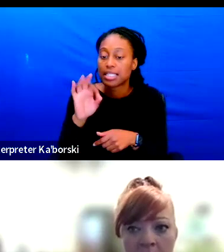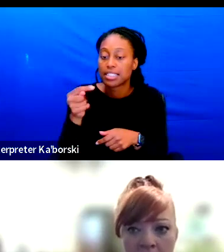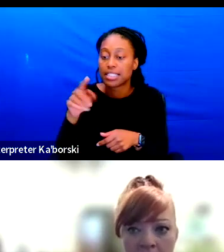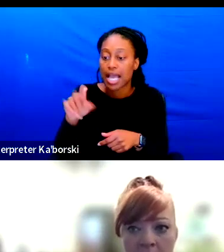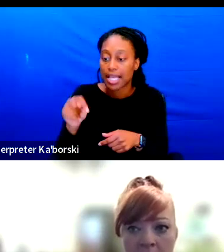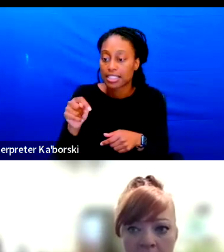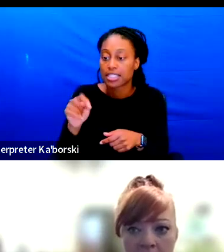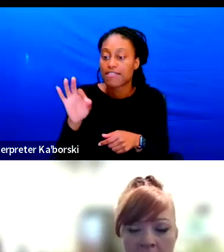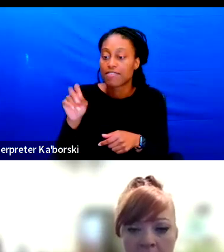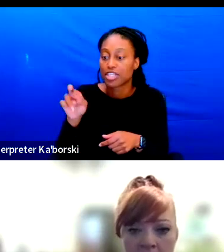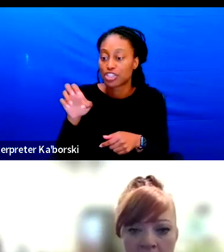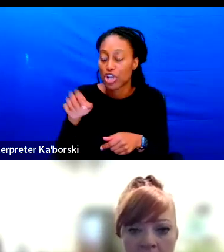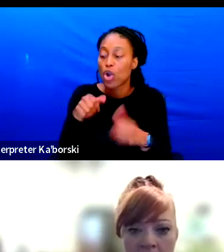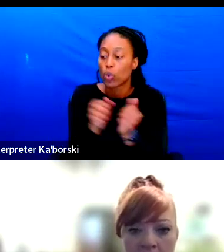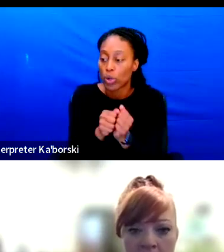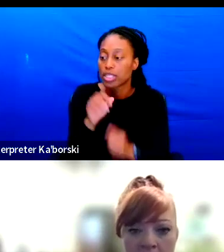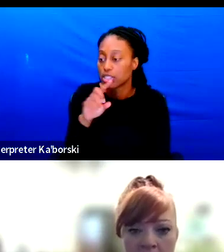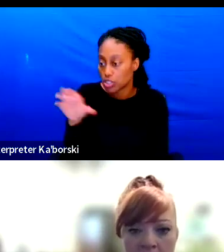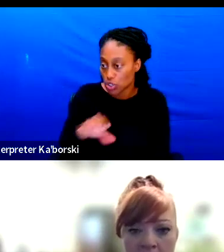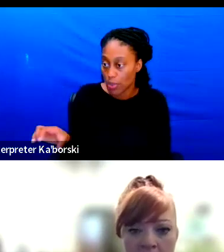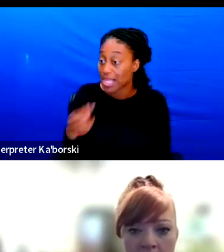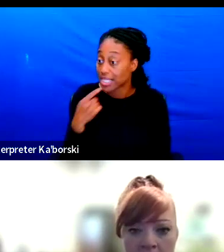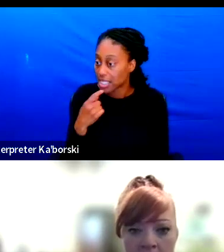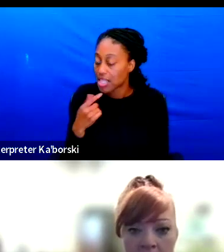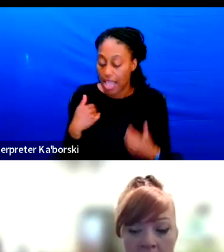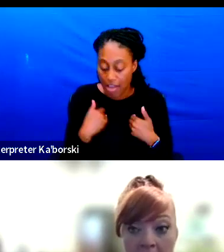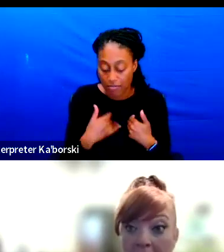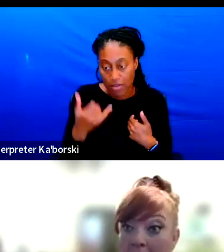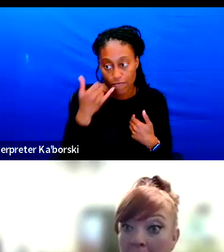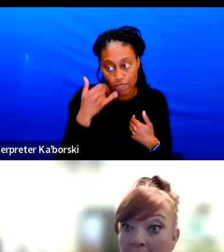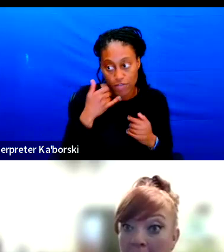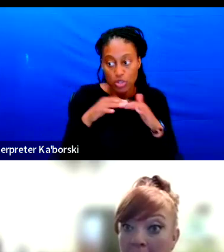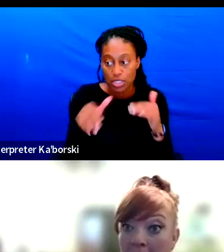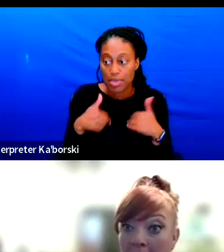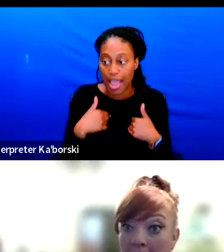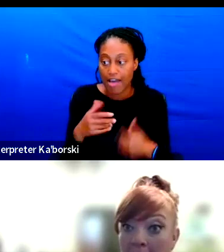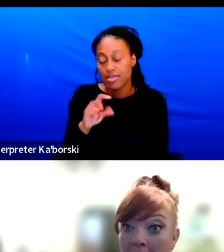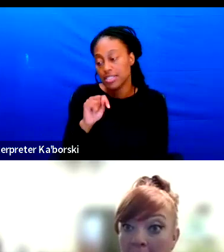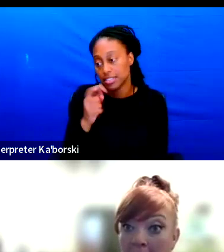Kyle Kleist: I see, Renee is saying that they have a phone system that has texting really useful? Yeah. Adam Ayers w/ APRIL: Definitely.